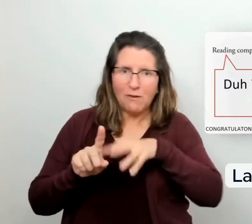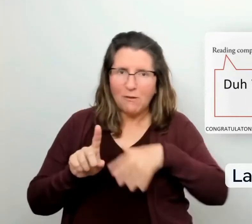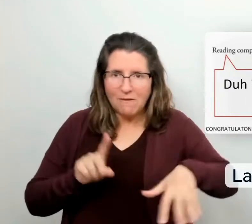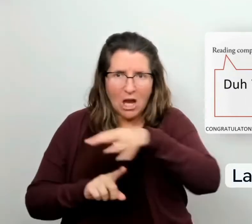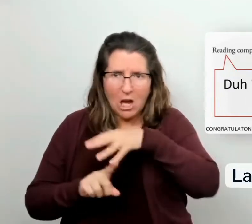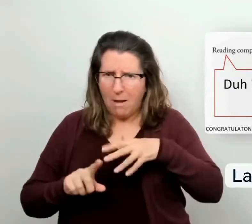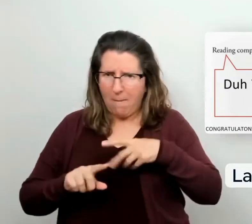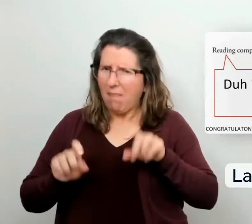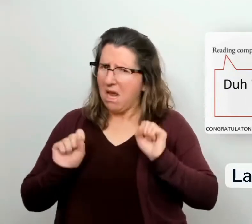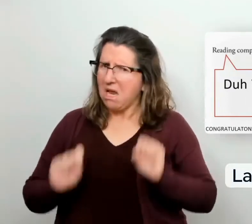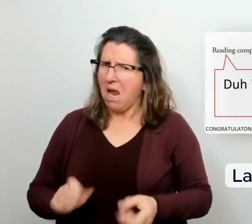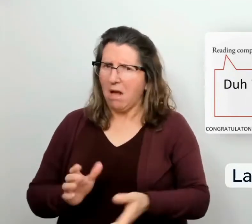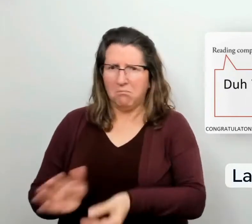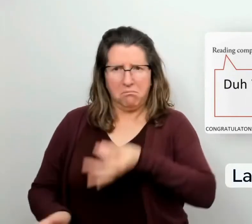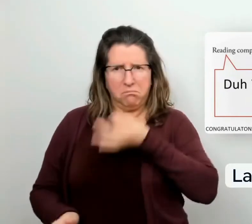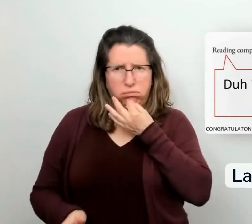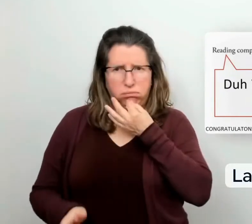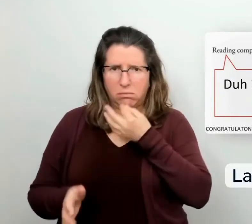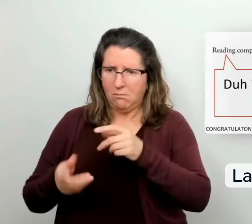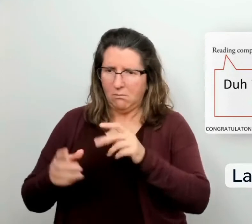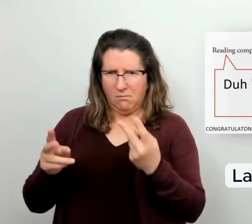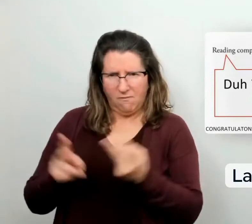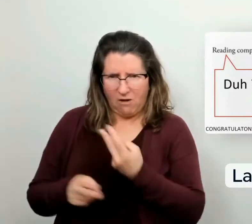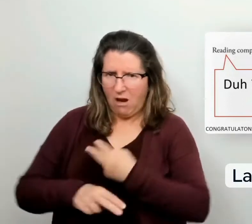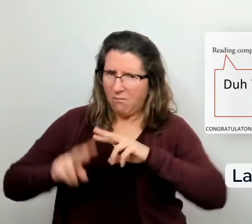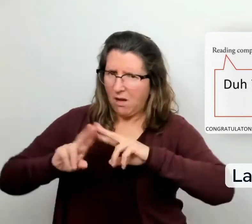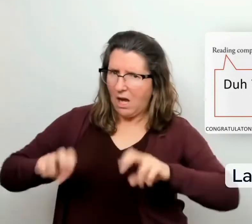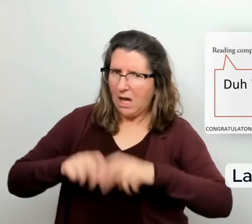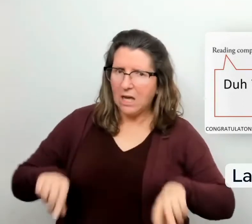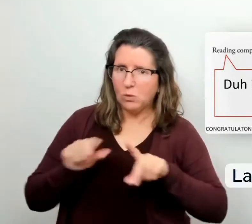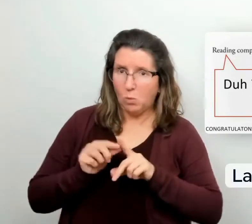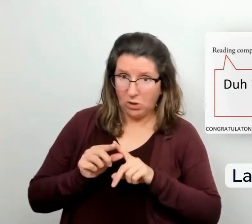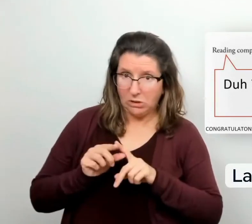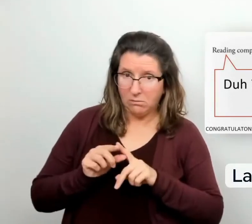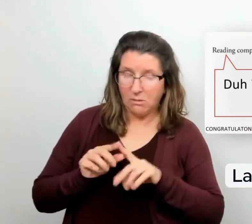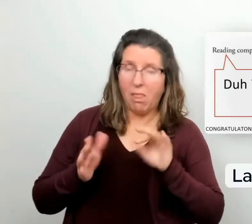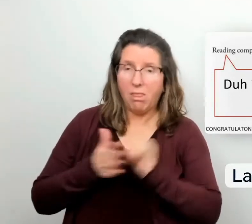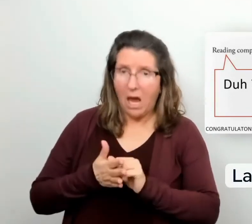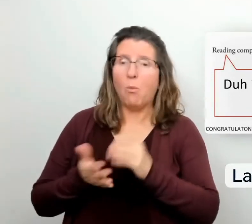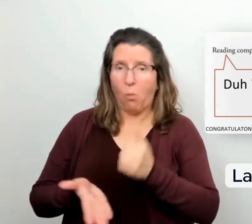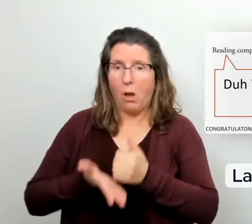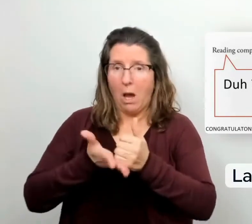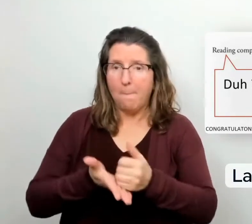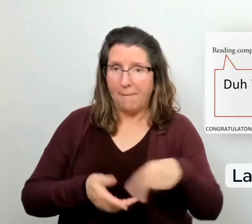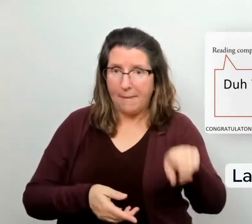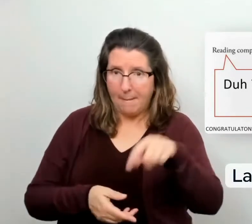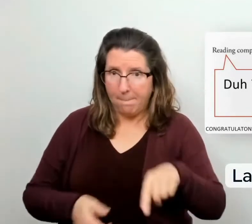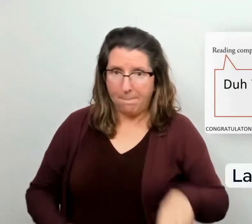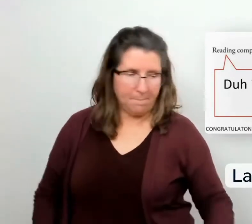Still, it can assist with making connections between the print, and the audio to assist with reading and language learning.